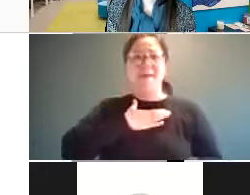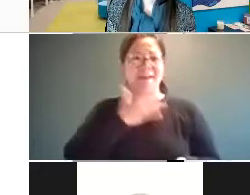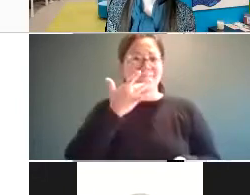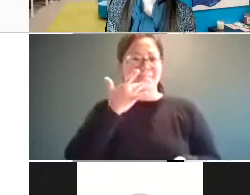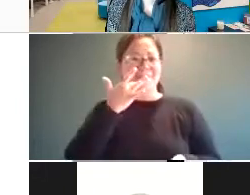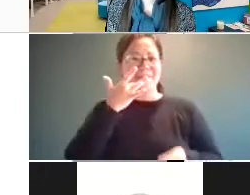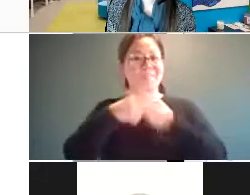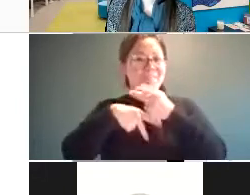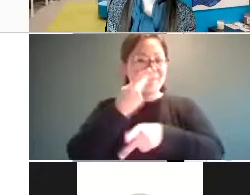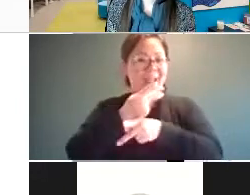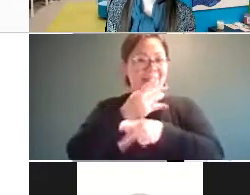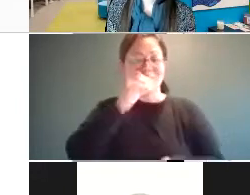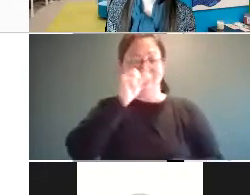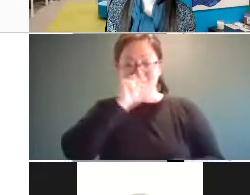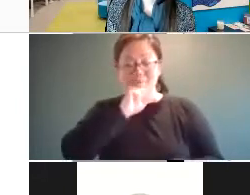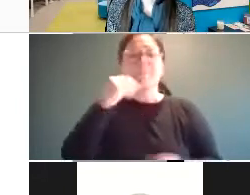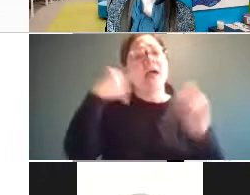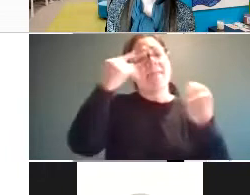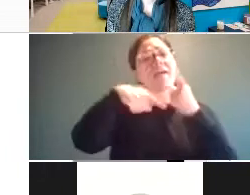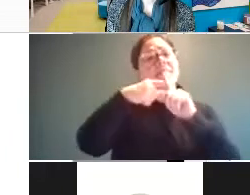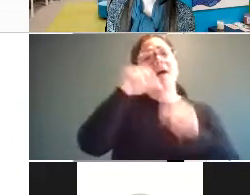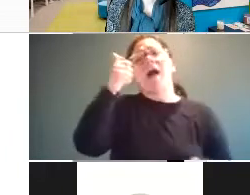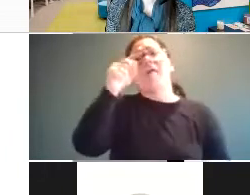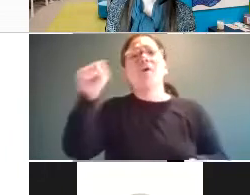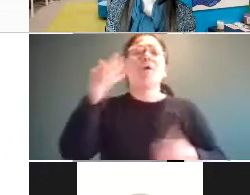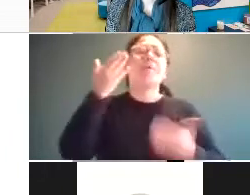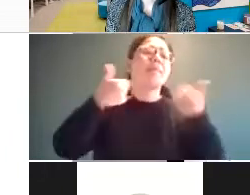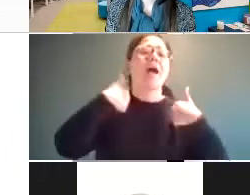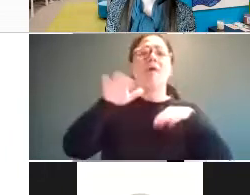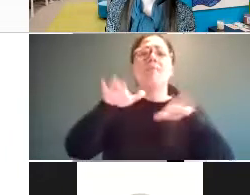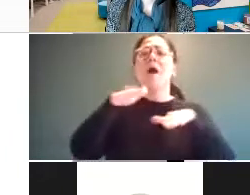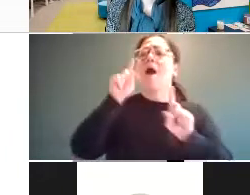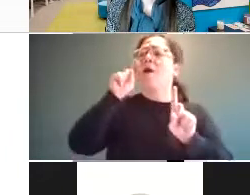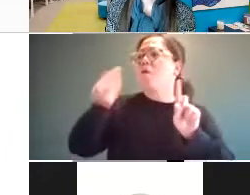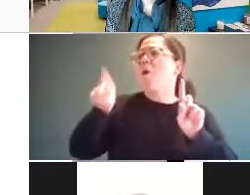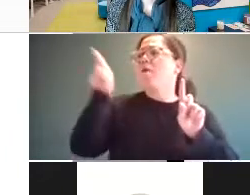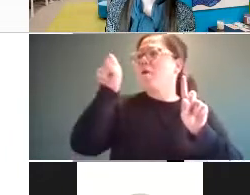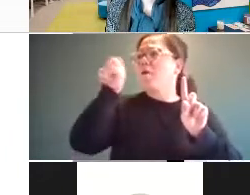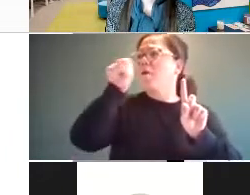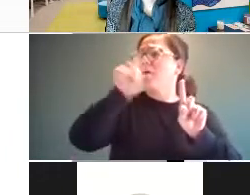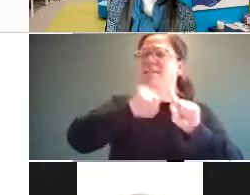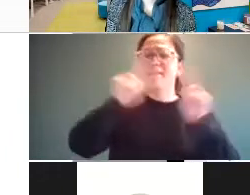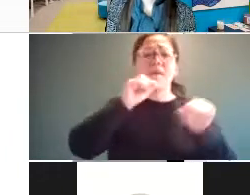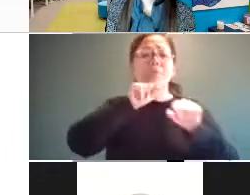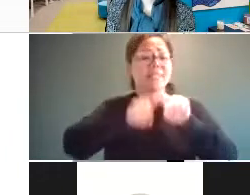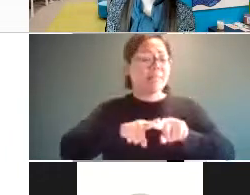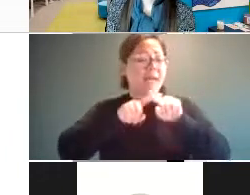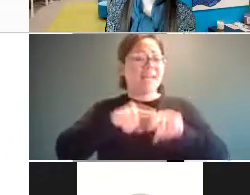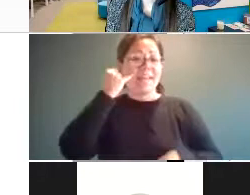And I think about other brands too, things that I might pass down the street as well. And depending on whether or not you like ice cream,